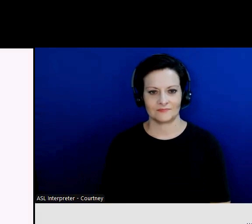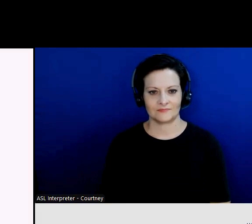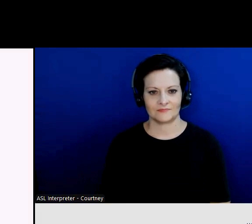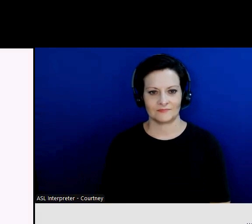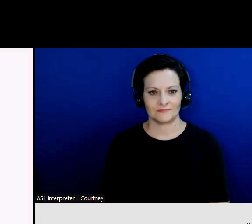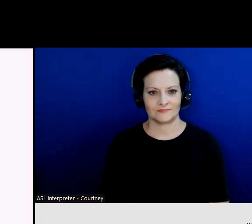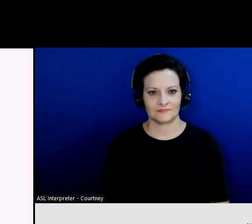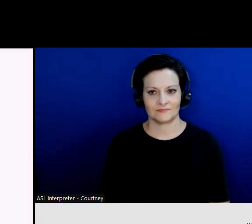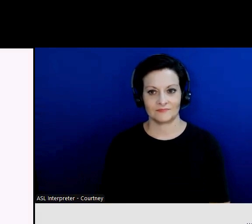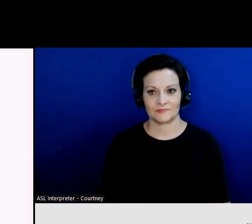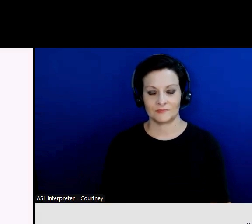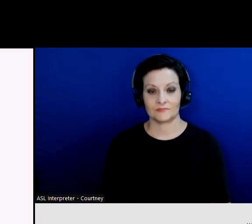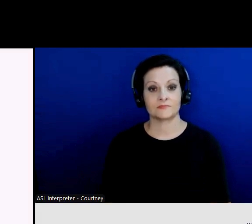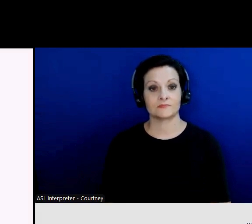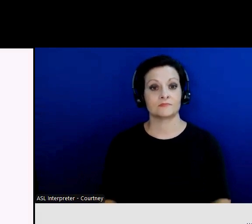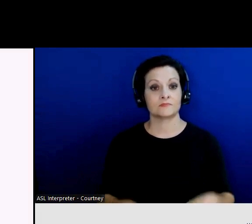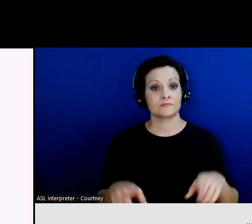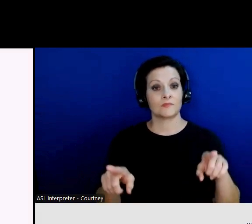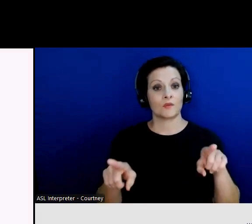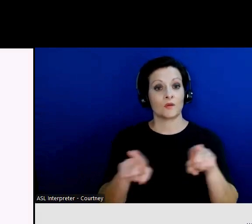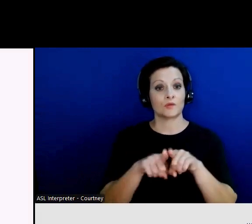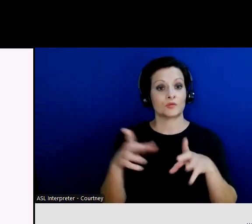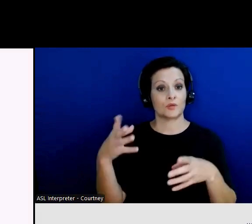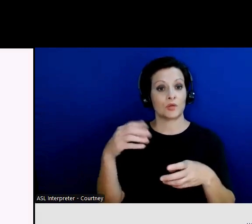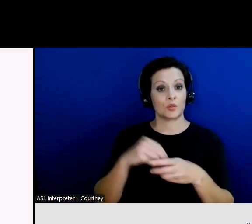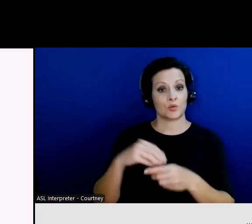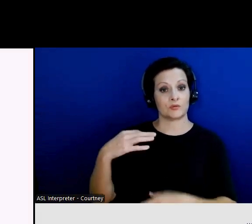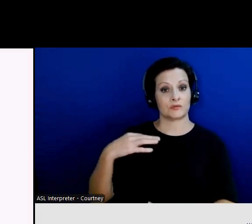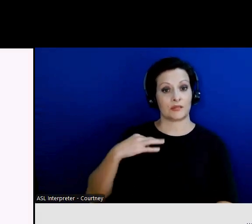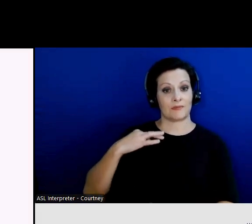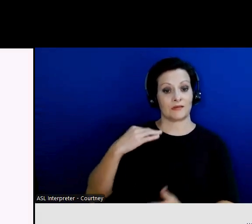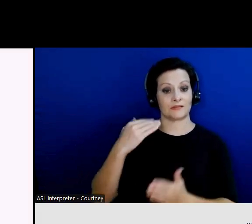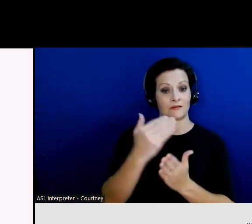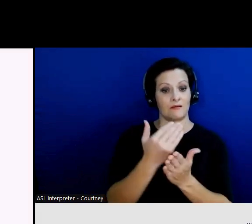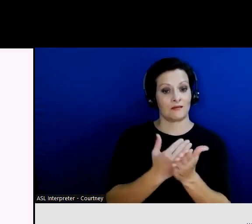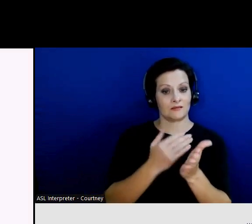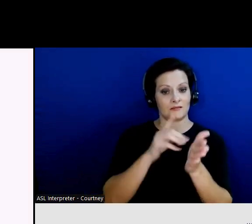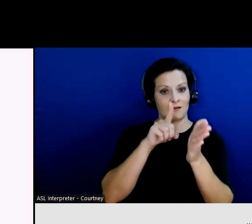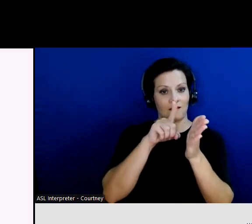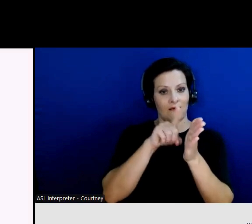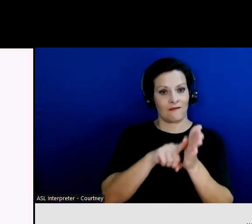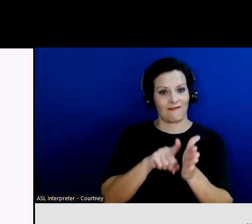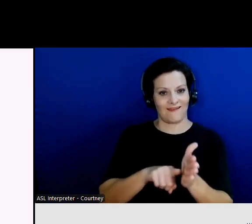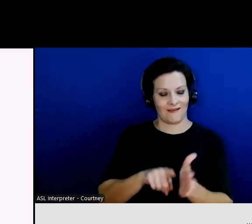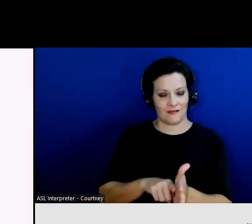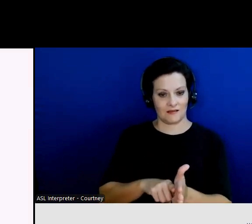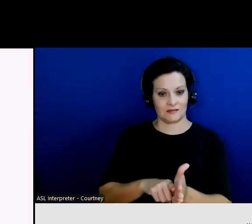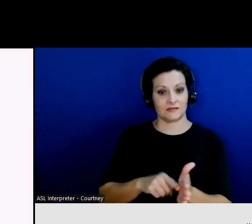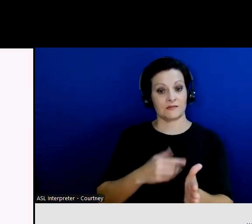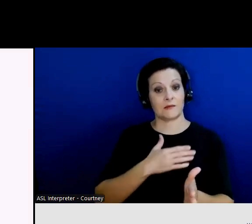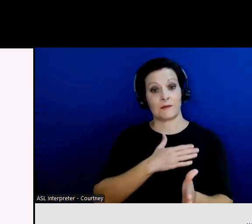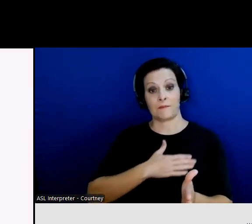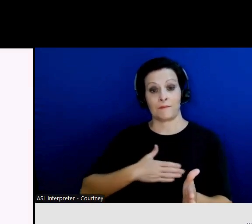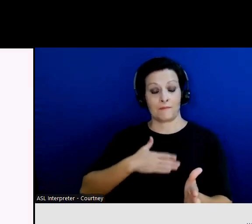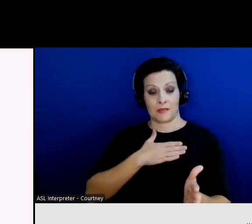The NOFO includes an application checklist. Please ensure to review the entire checklist